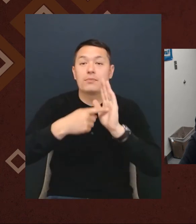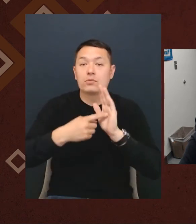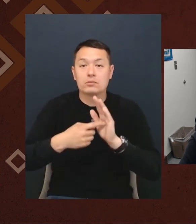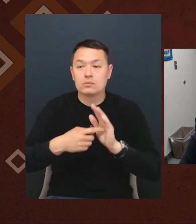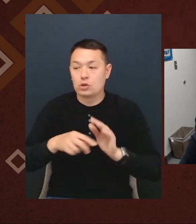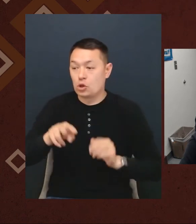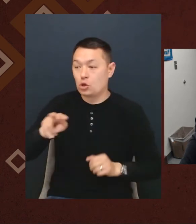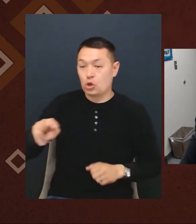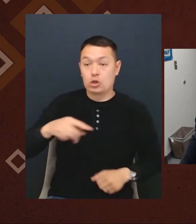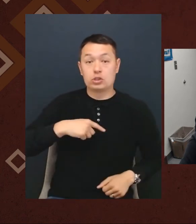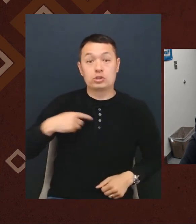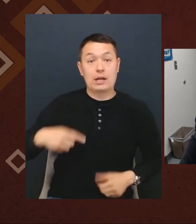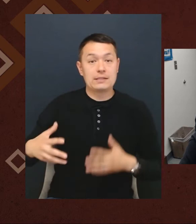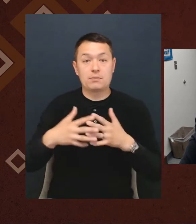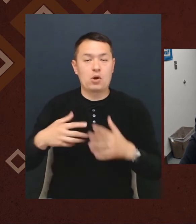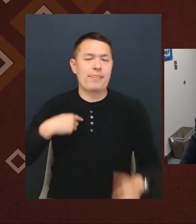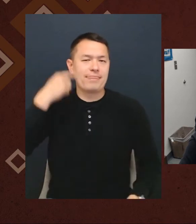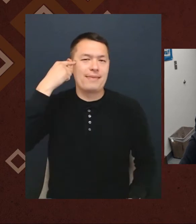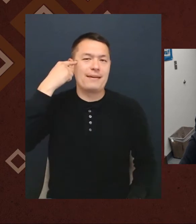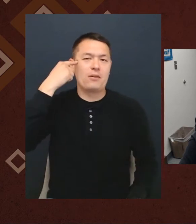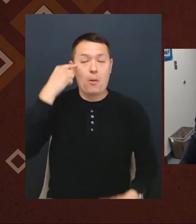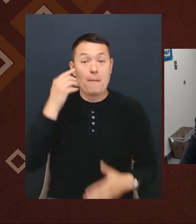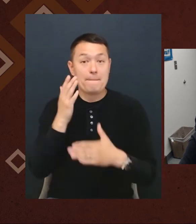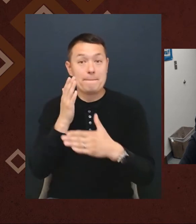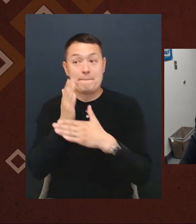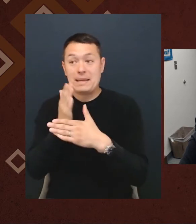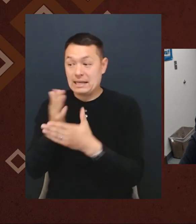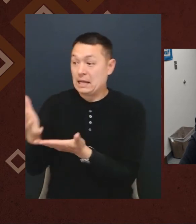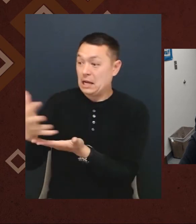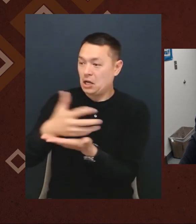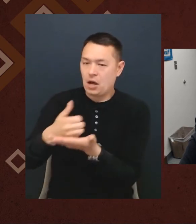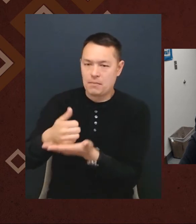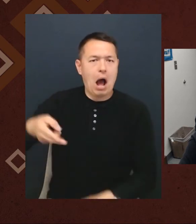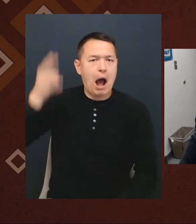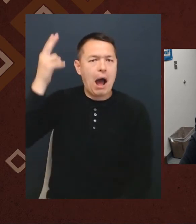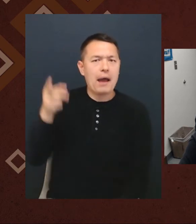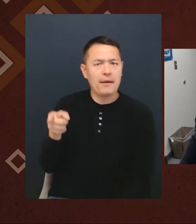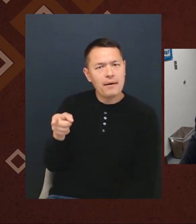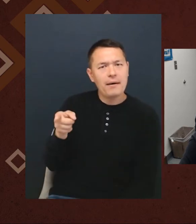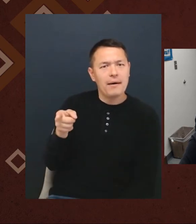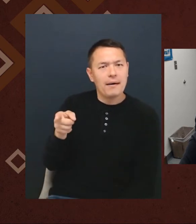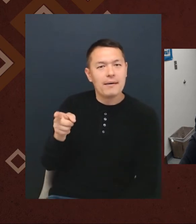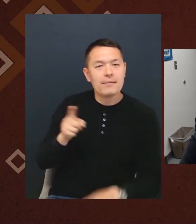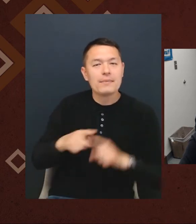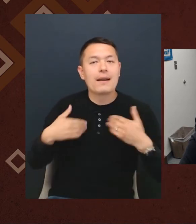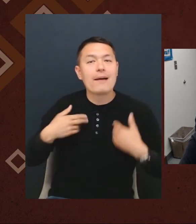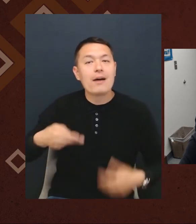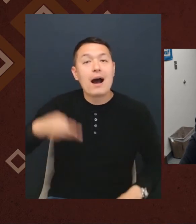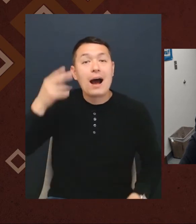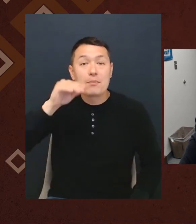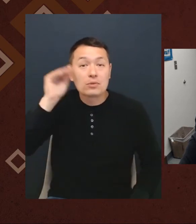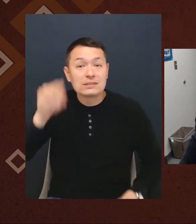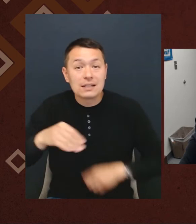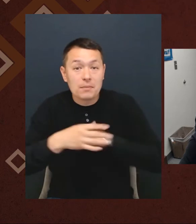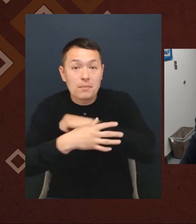they say, oh, they're medium income's pretty high, but they have a higher percentage and probably than the American average as well.